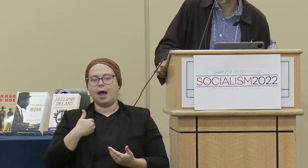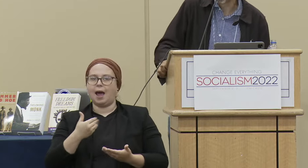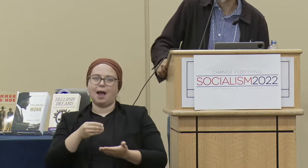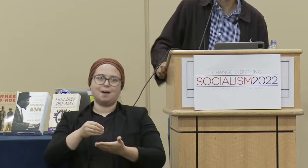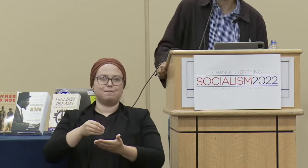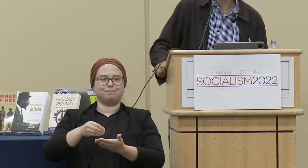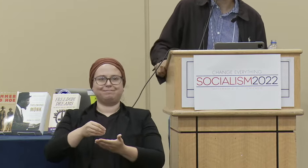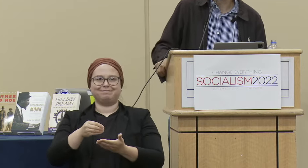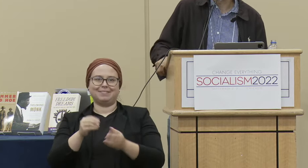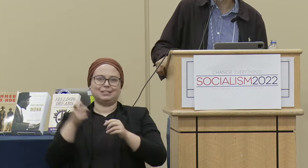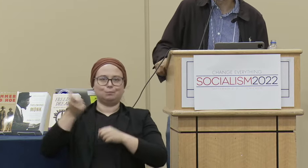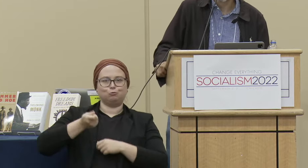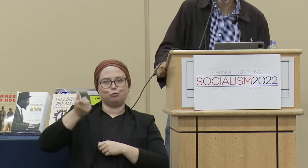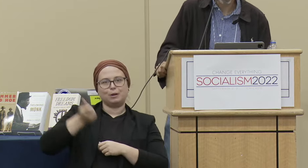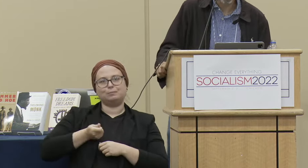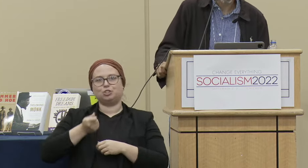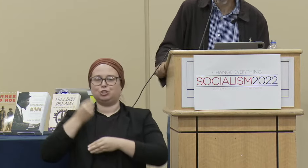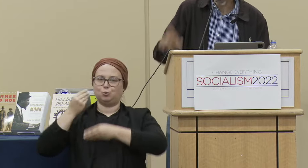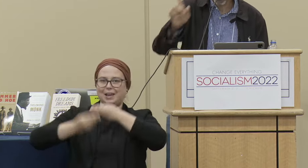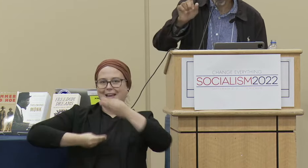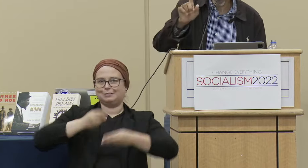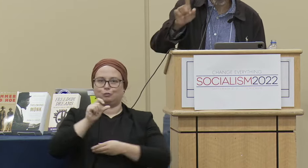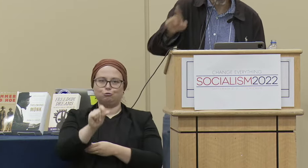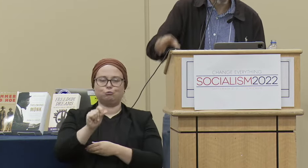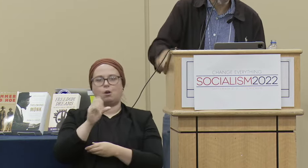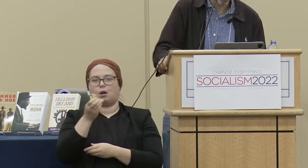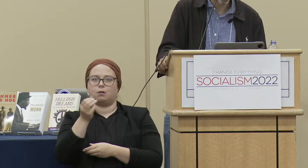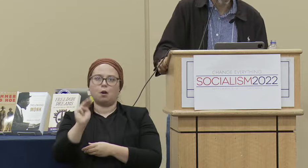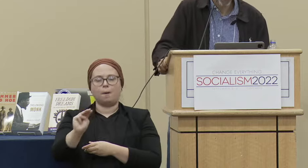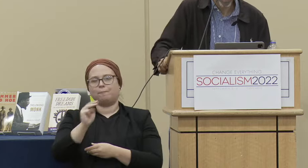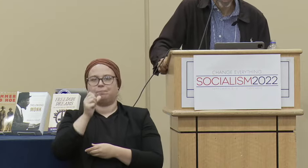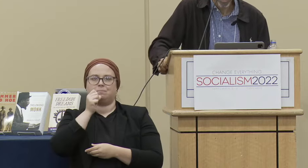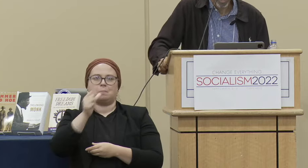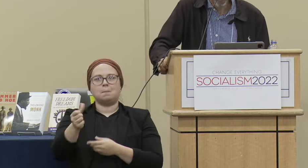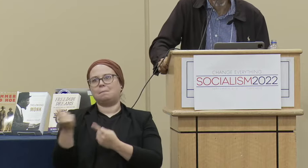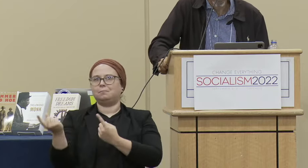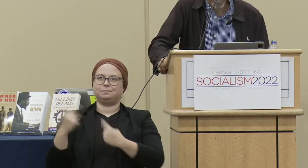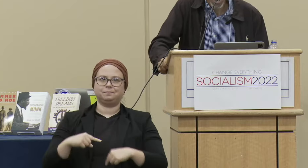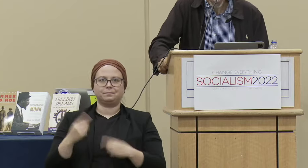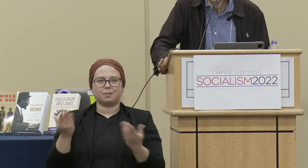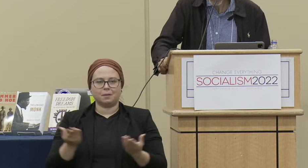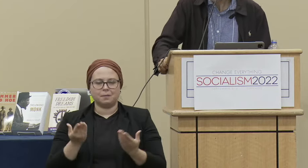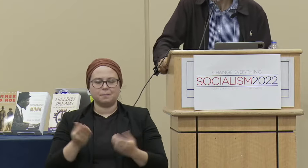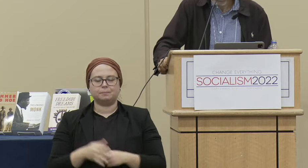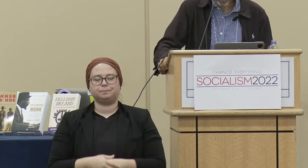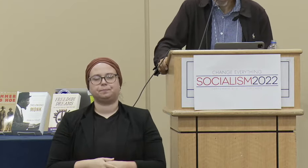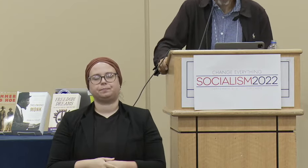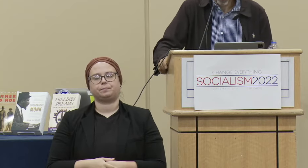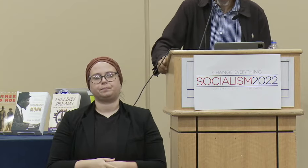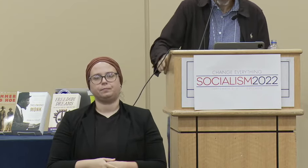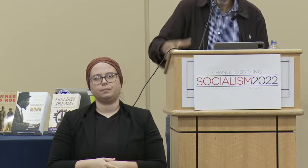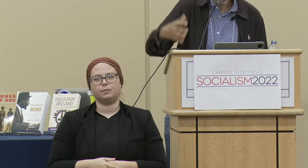ancestry .com, don't even bring your paper . Don't use someone